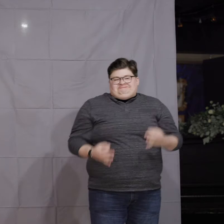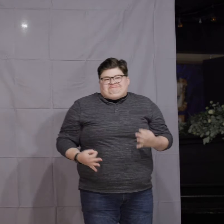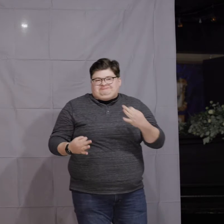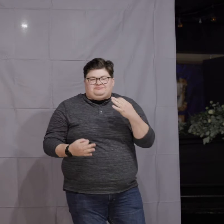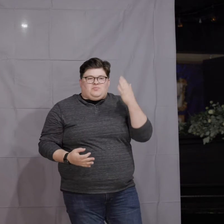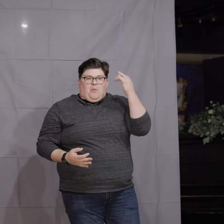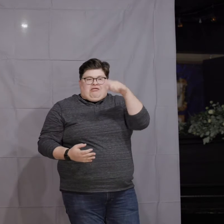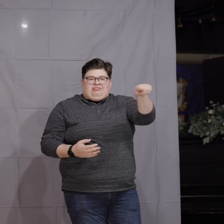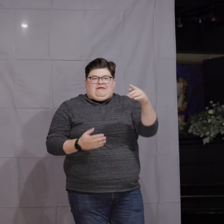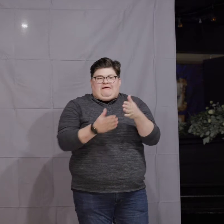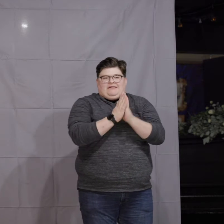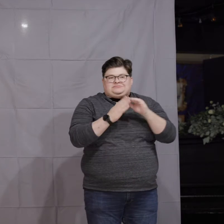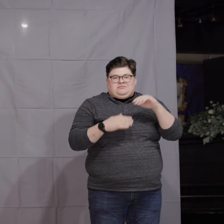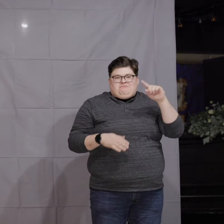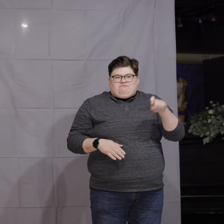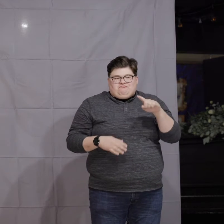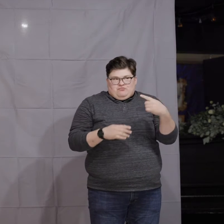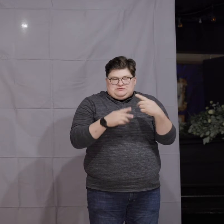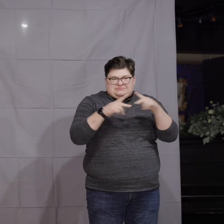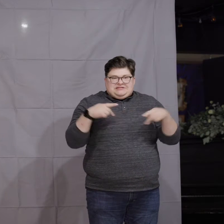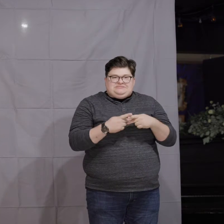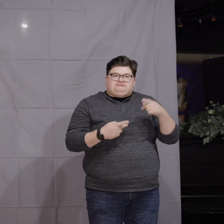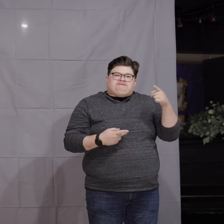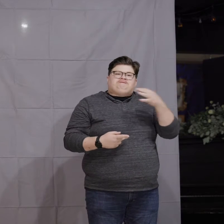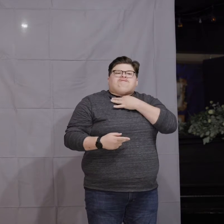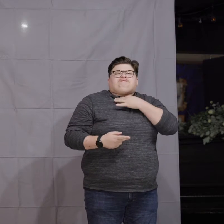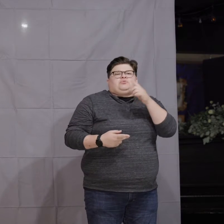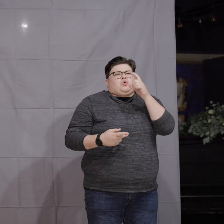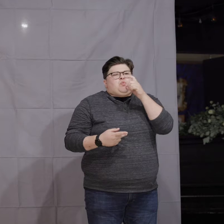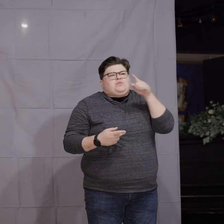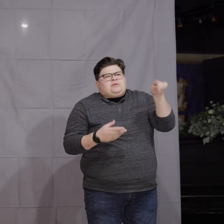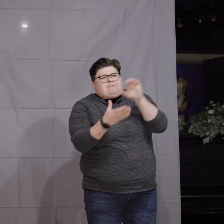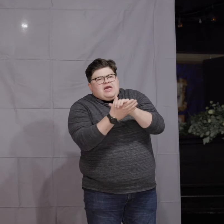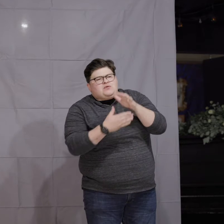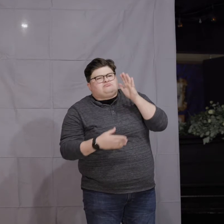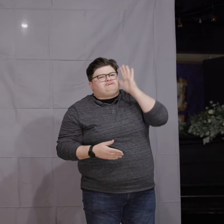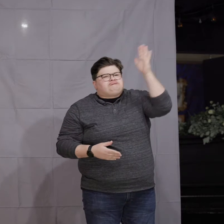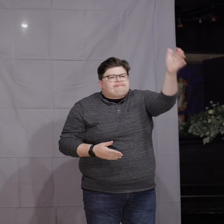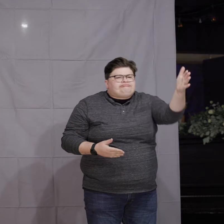and I thought, I wonder why they wanted to know like the future would be, like how many kids they're gonna have